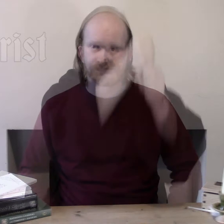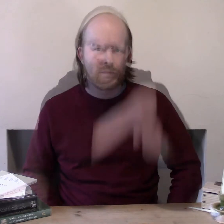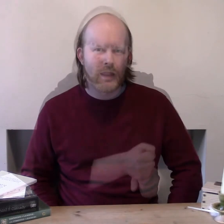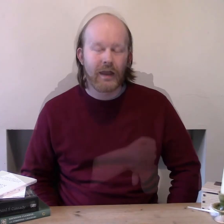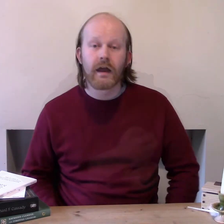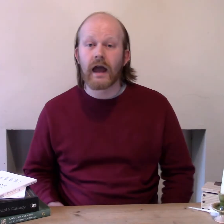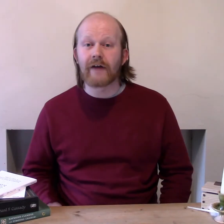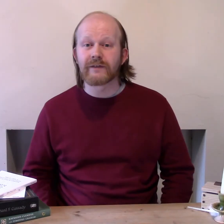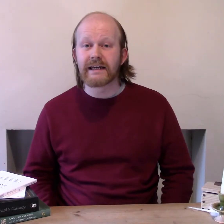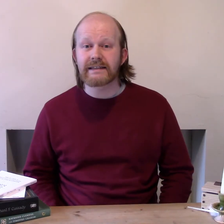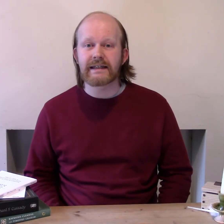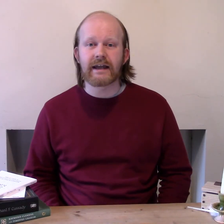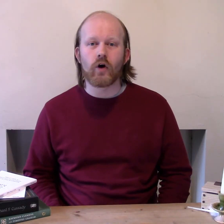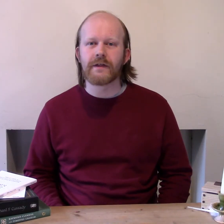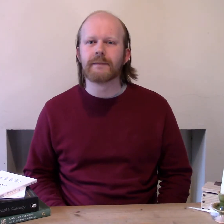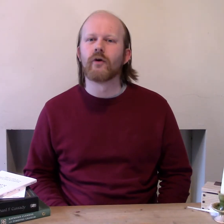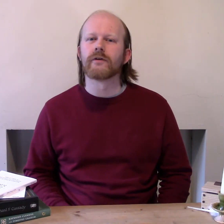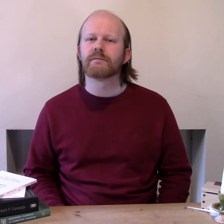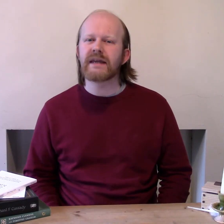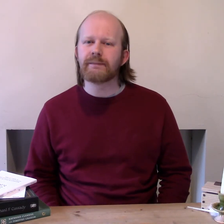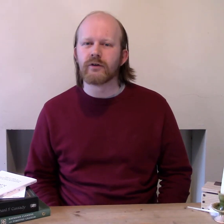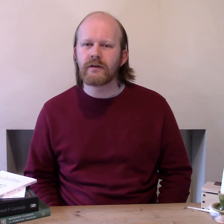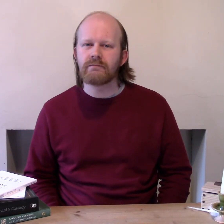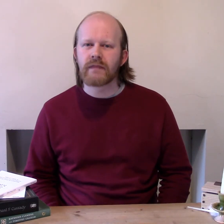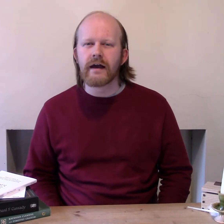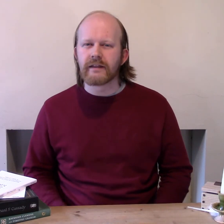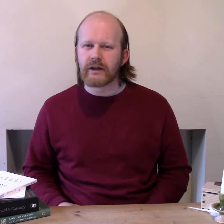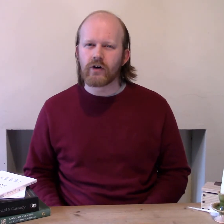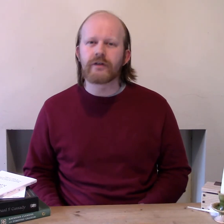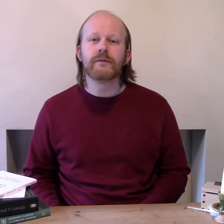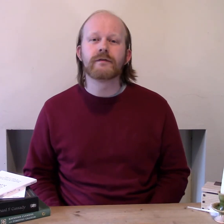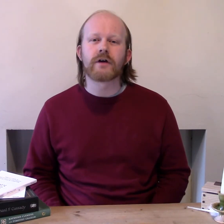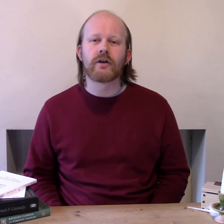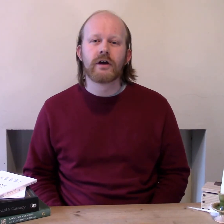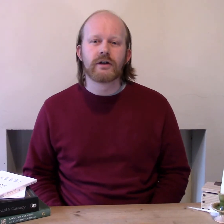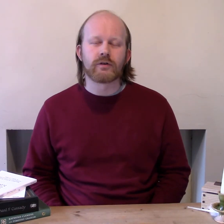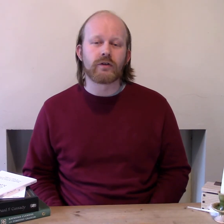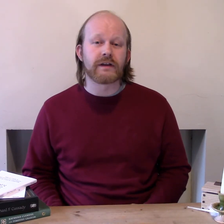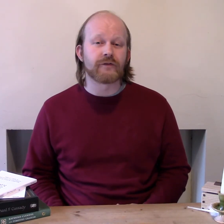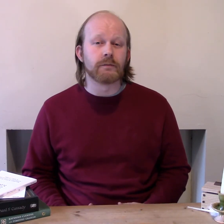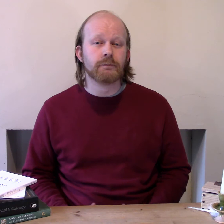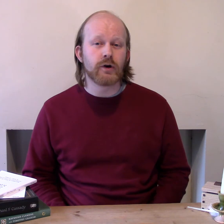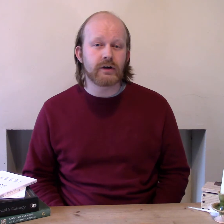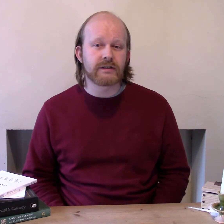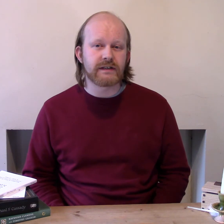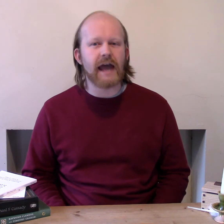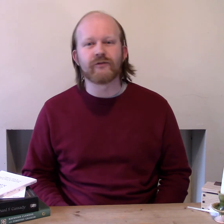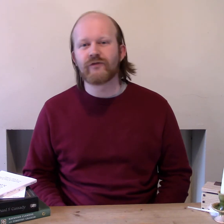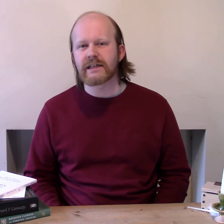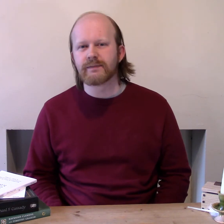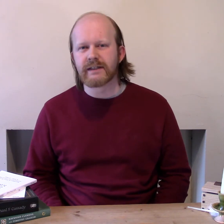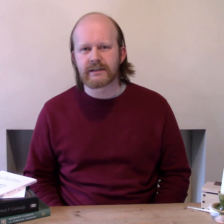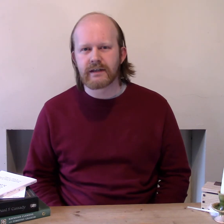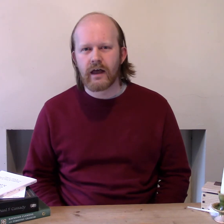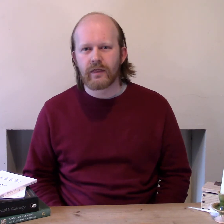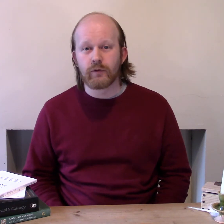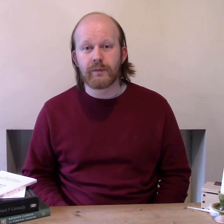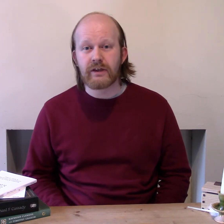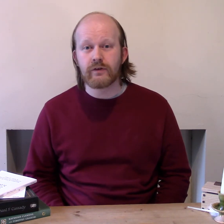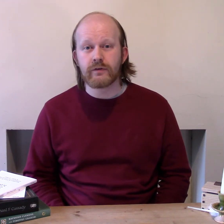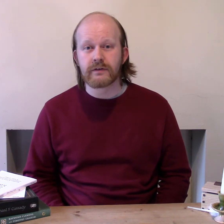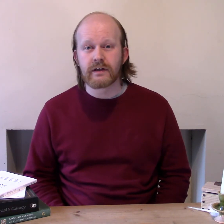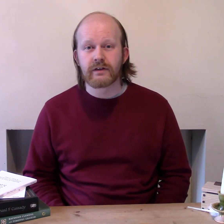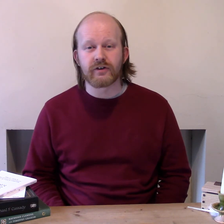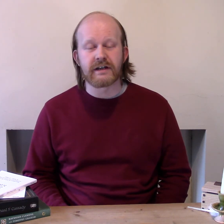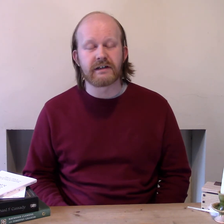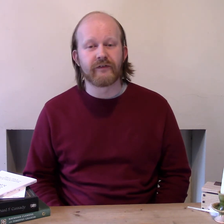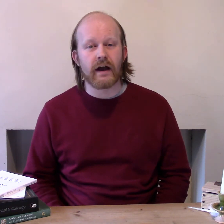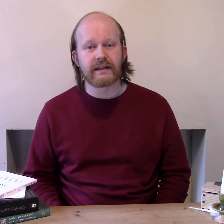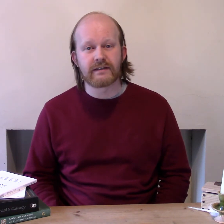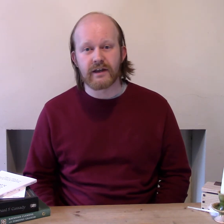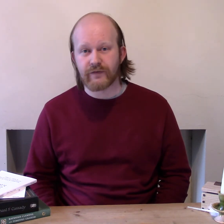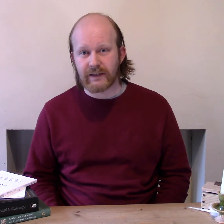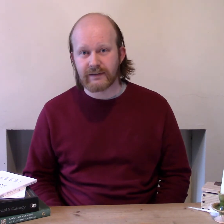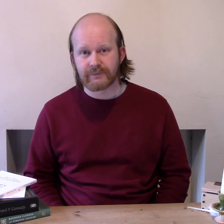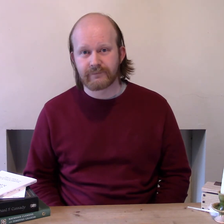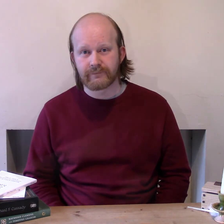After listing all the important people, the author moves on to all the books and vestments used in church during divine services.